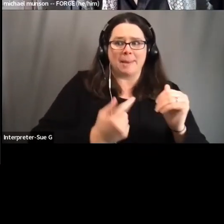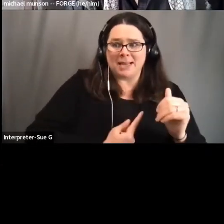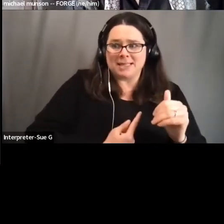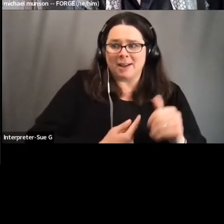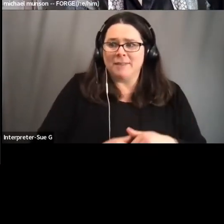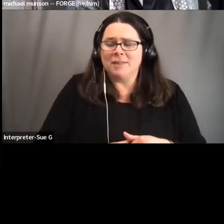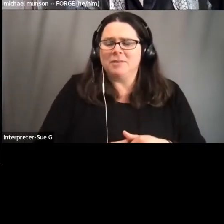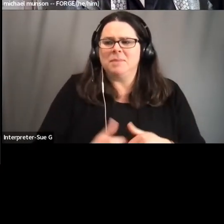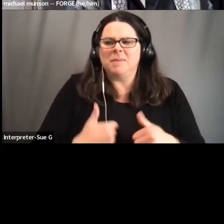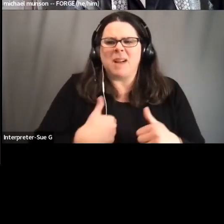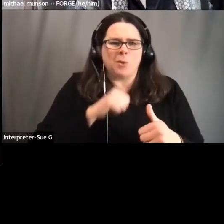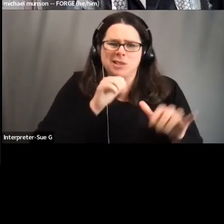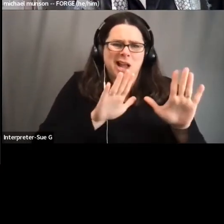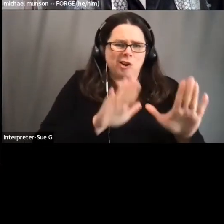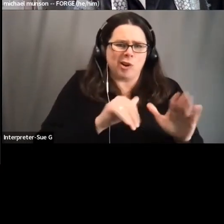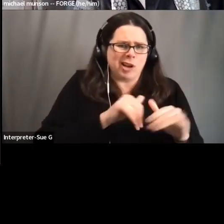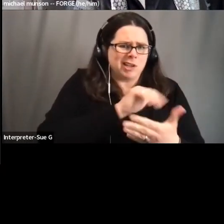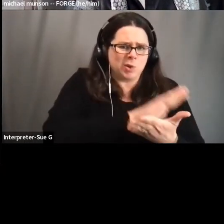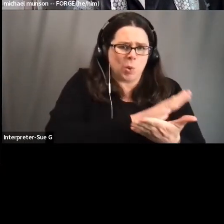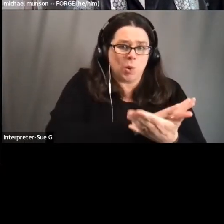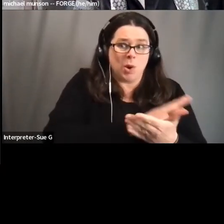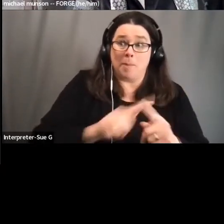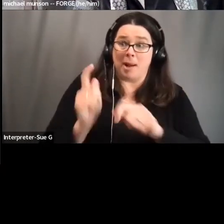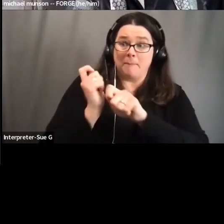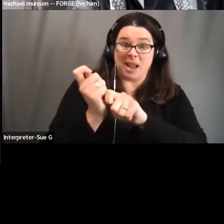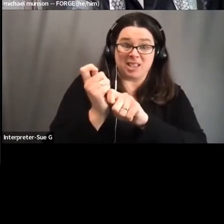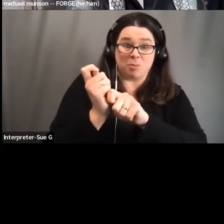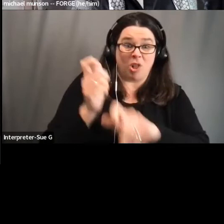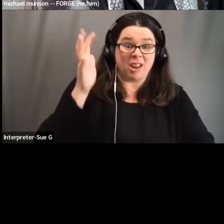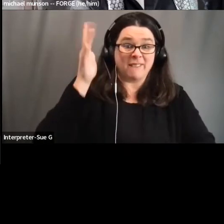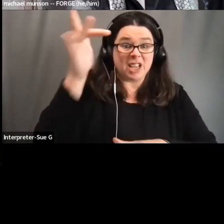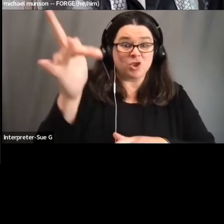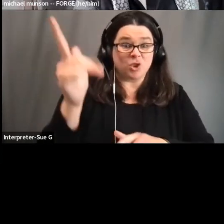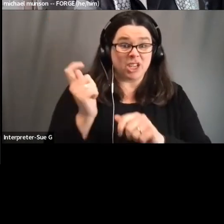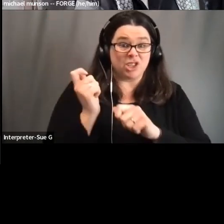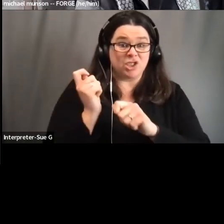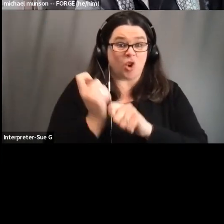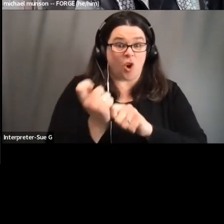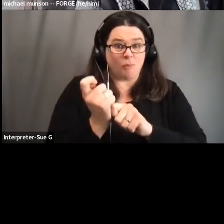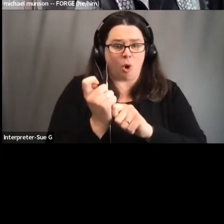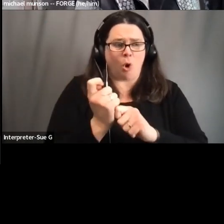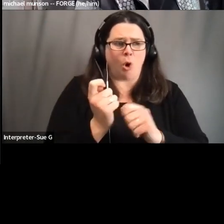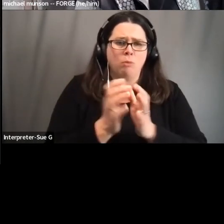I wasn't great in school but baseball and eventually softball motivated me to really work hard.